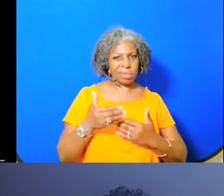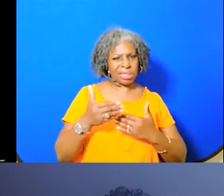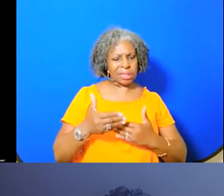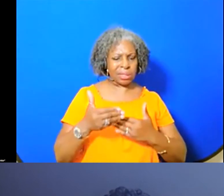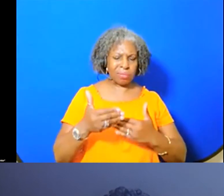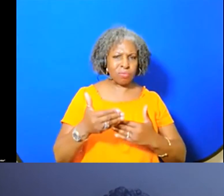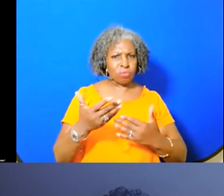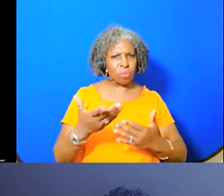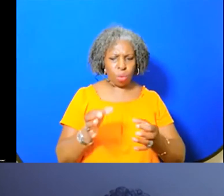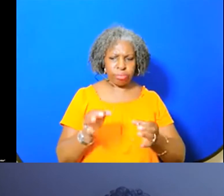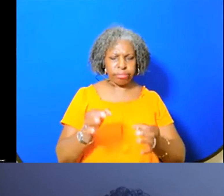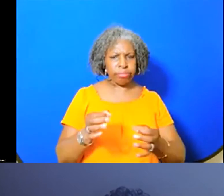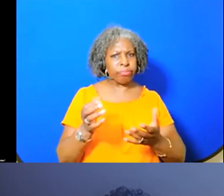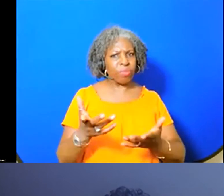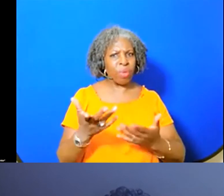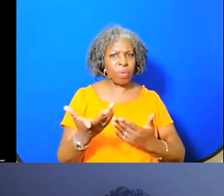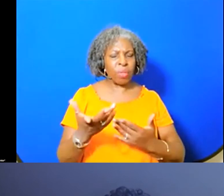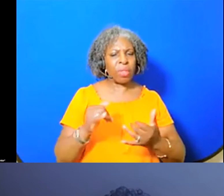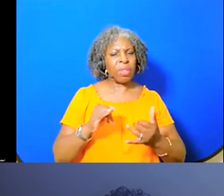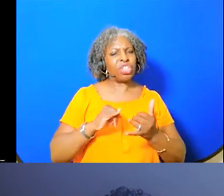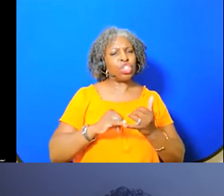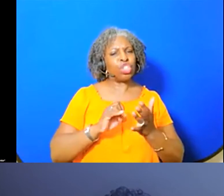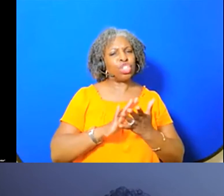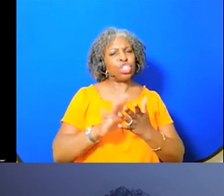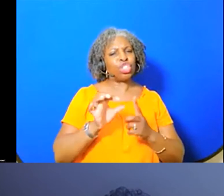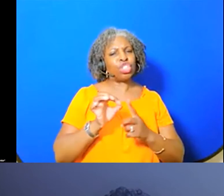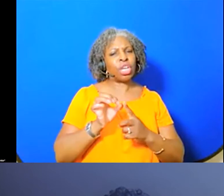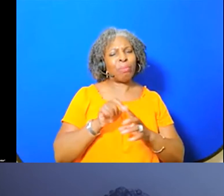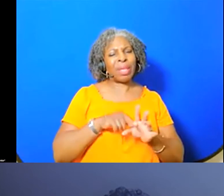And like I say, with the Sheppey one, we're kind of talking with the allotment.